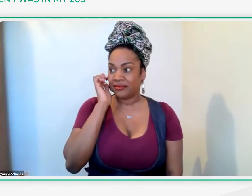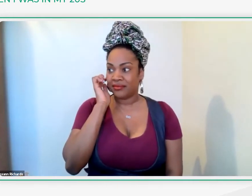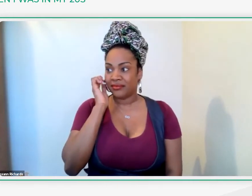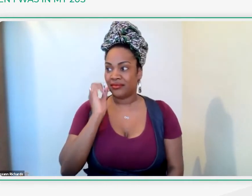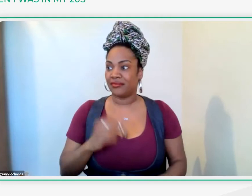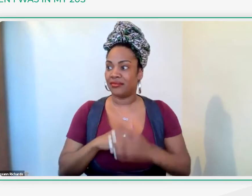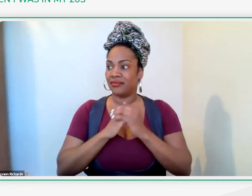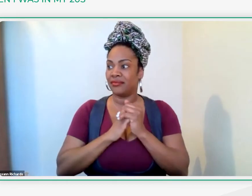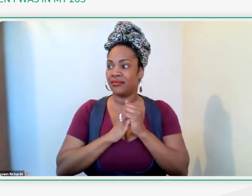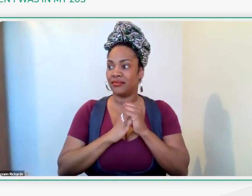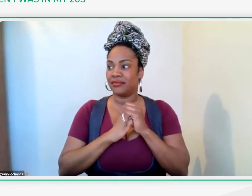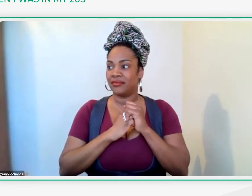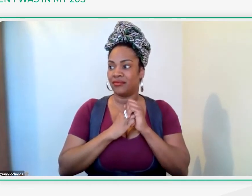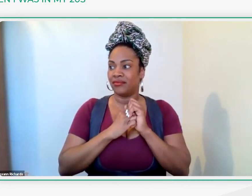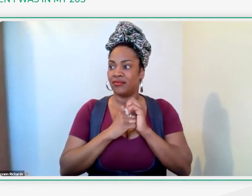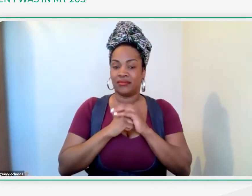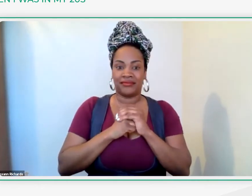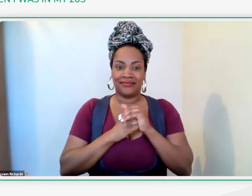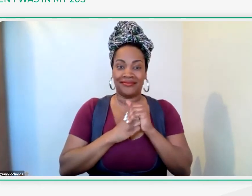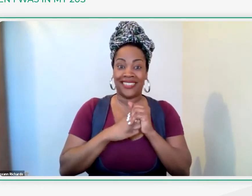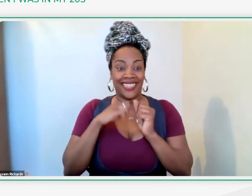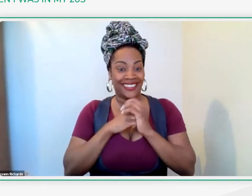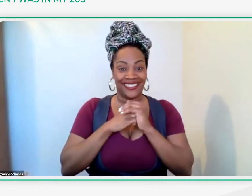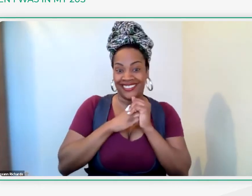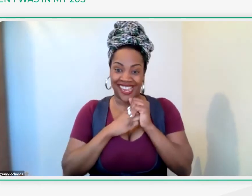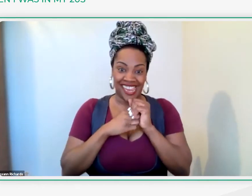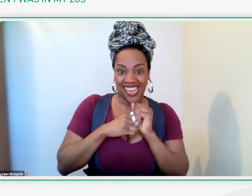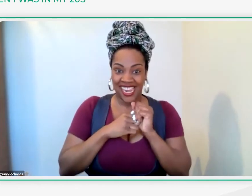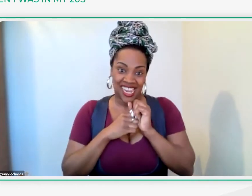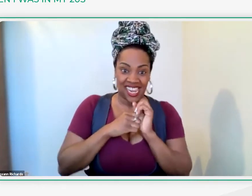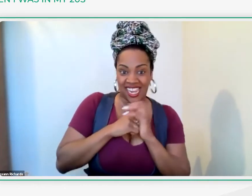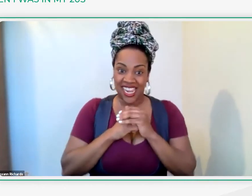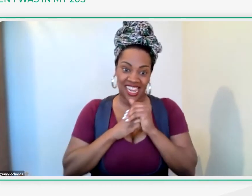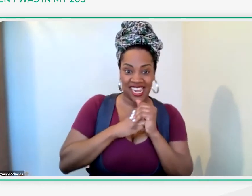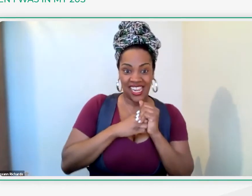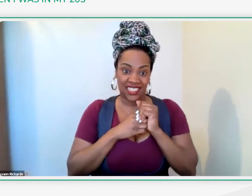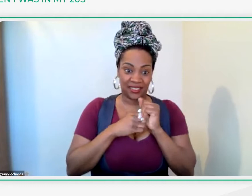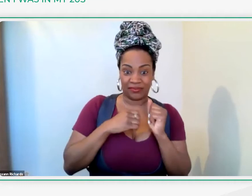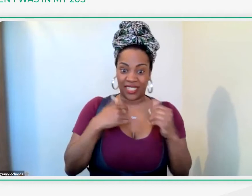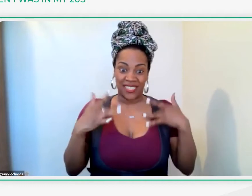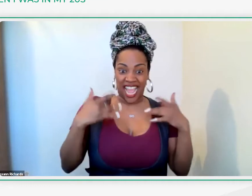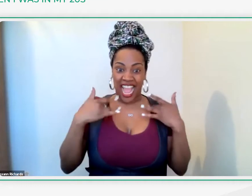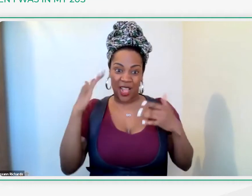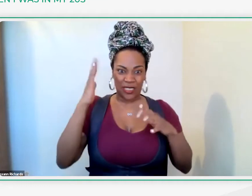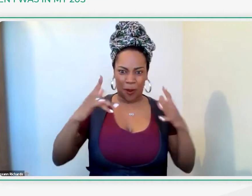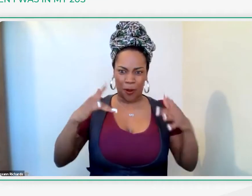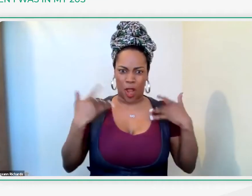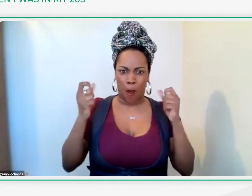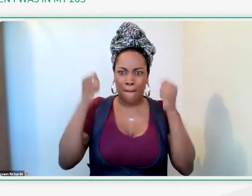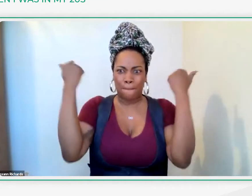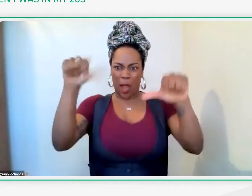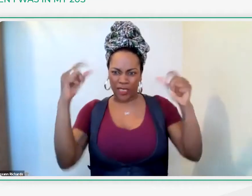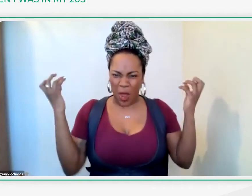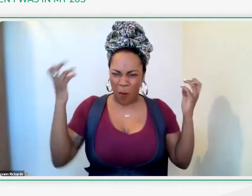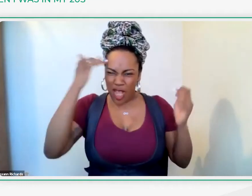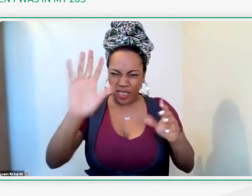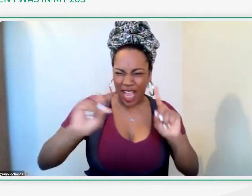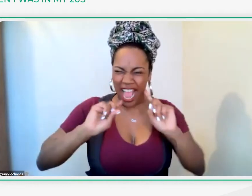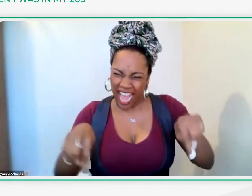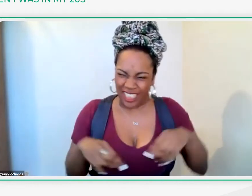I'm excited to see your answers.